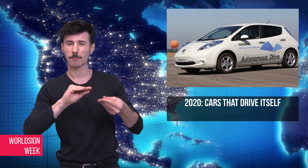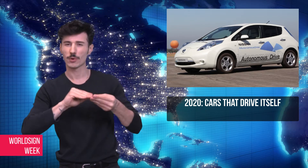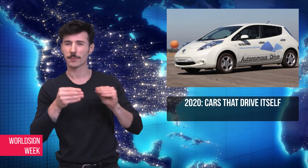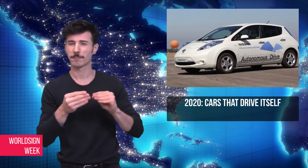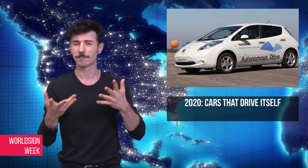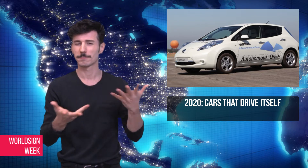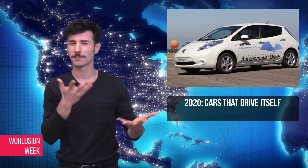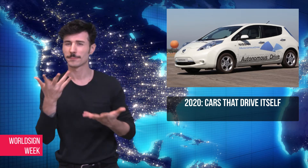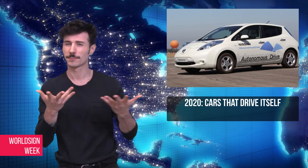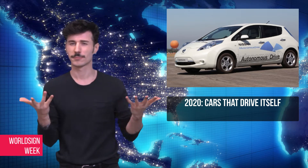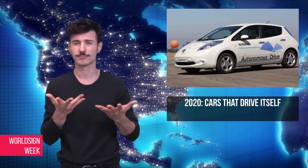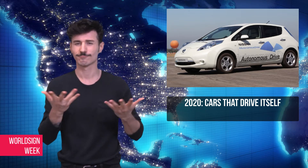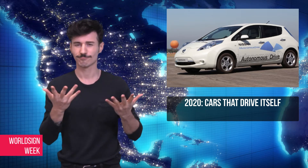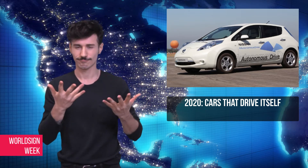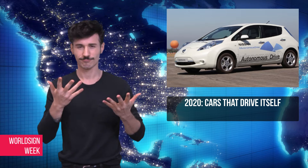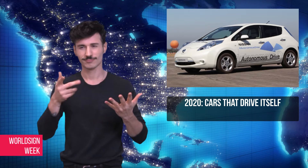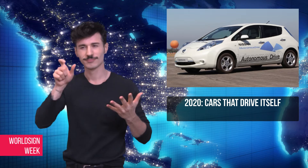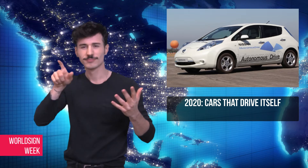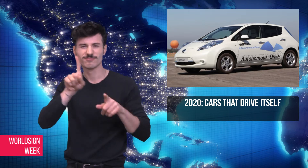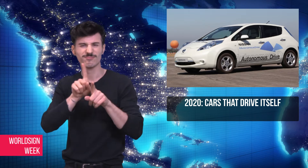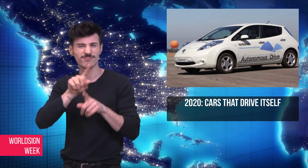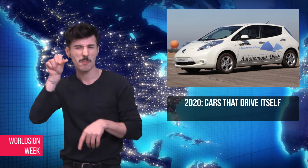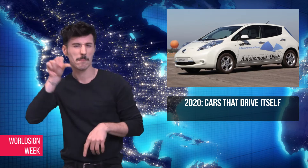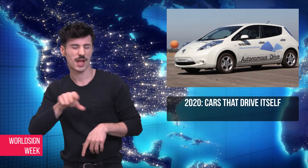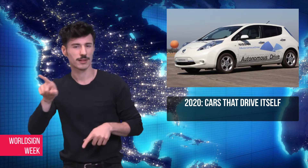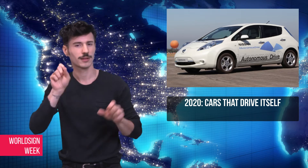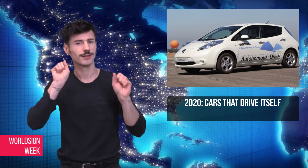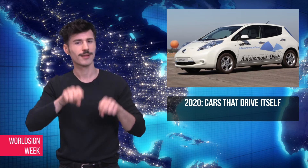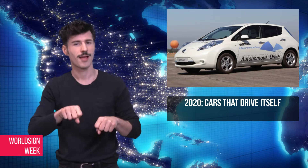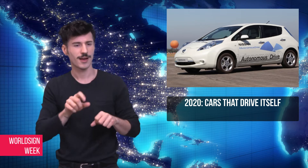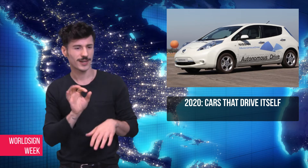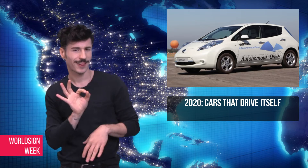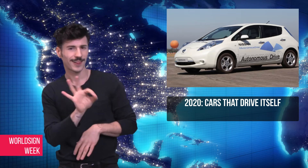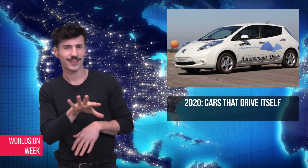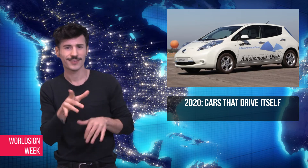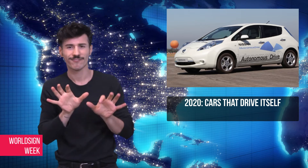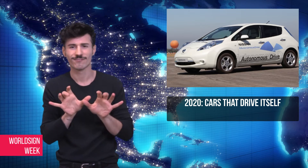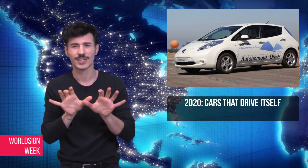Some critics express concern with cars that rely